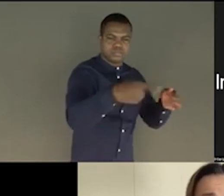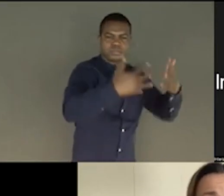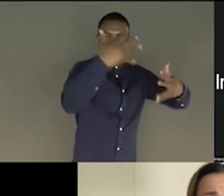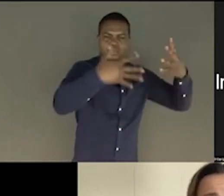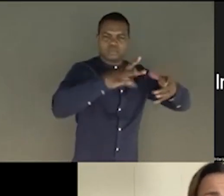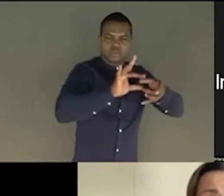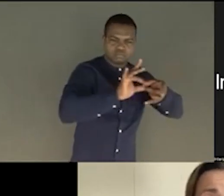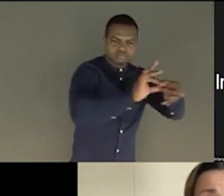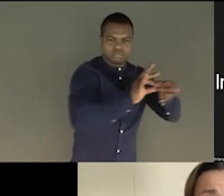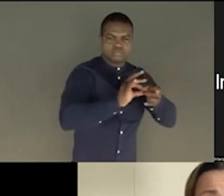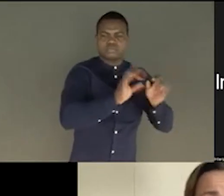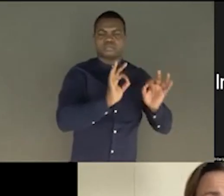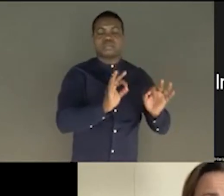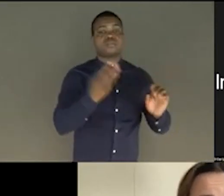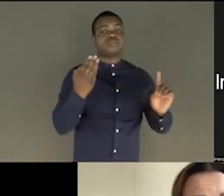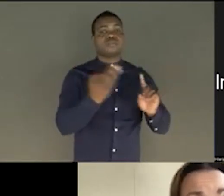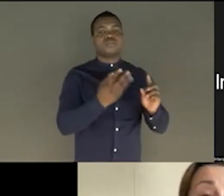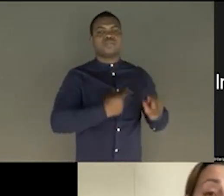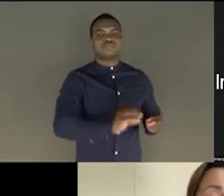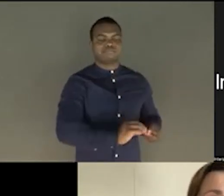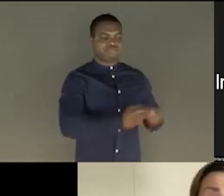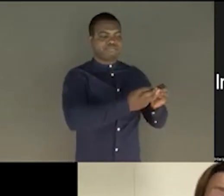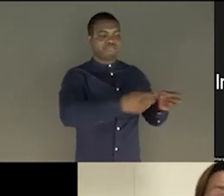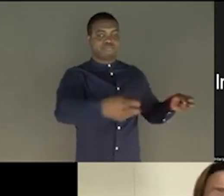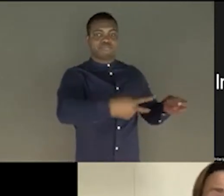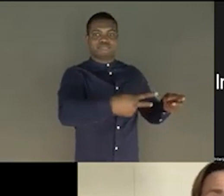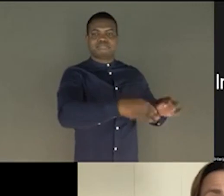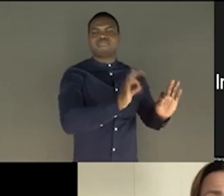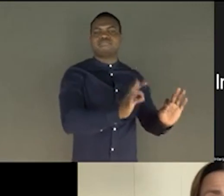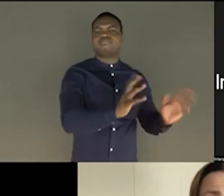area actually influences or has an impact on this